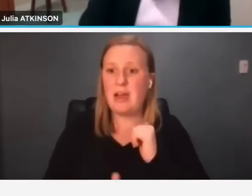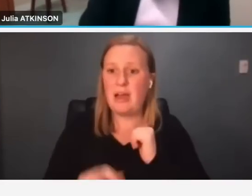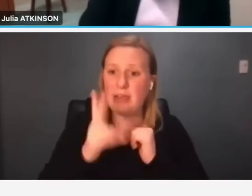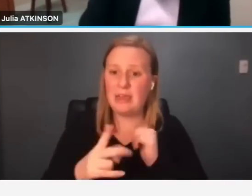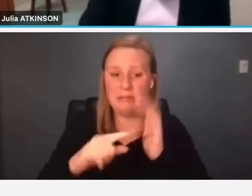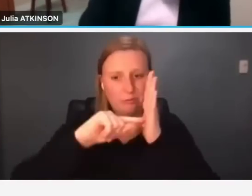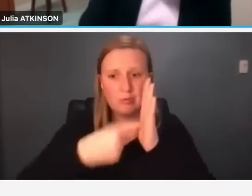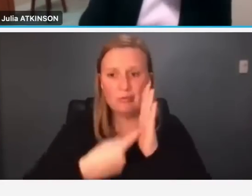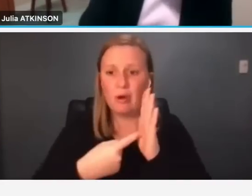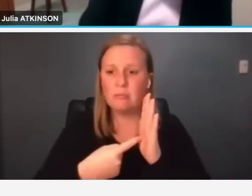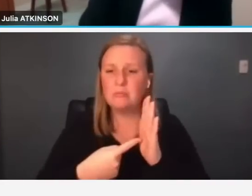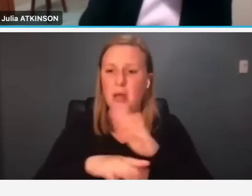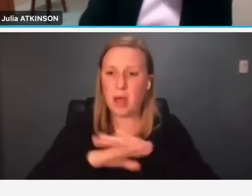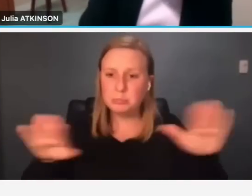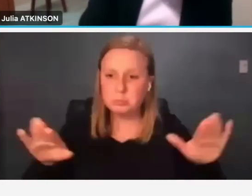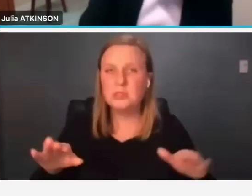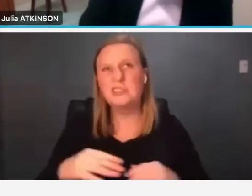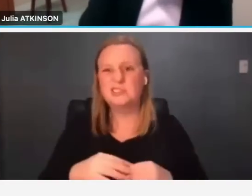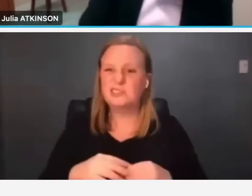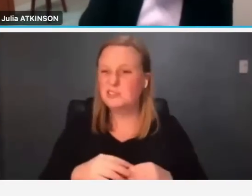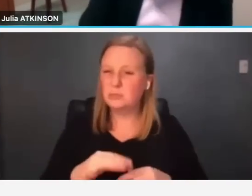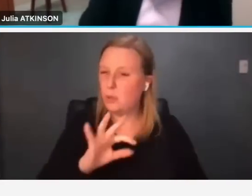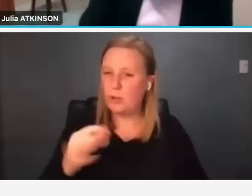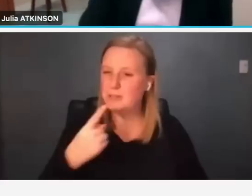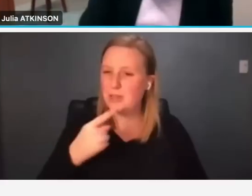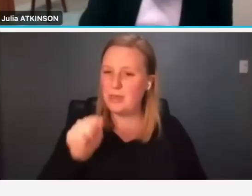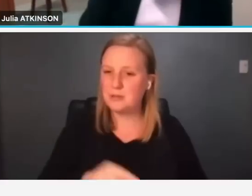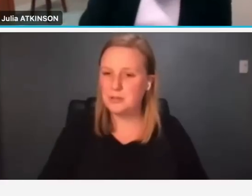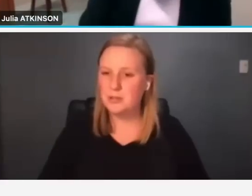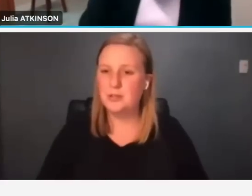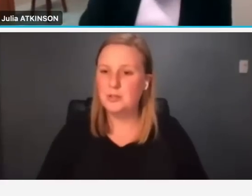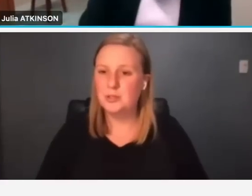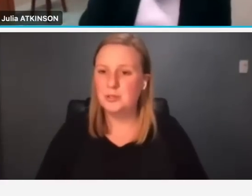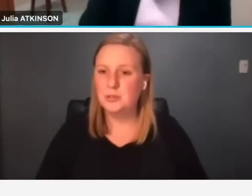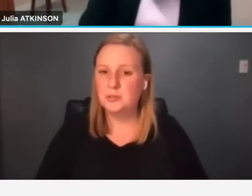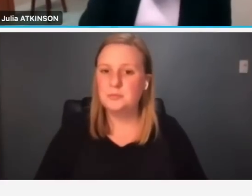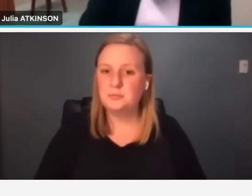funding again in any circumstance and I guess what we've heard in our consultations around fee